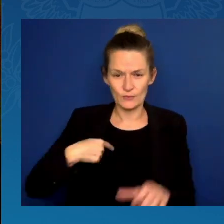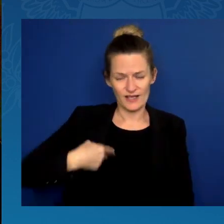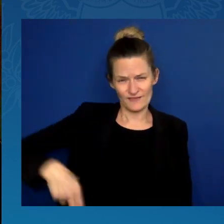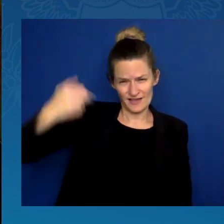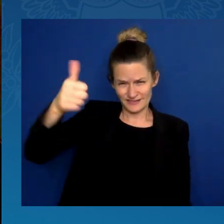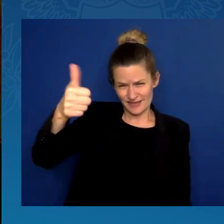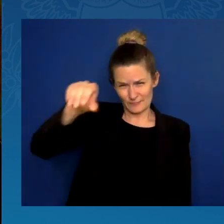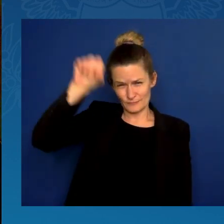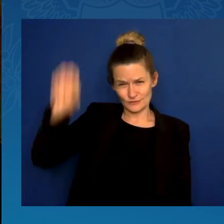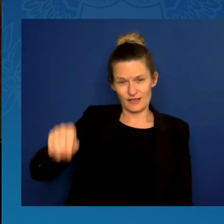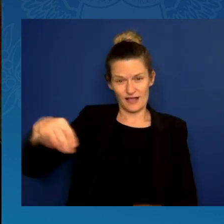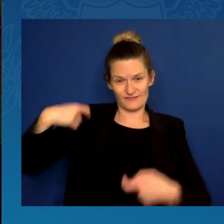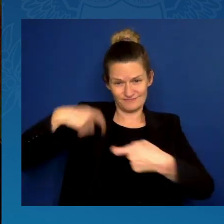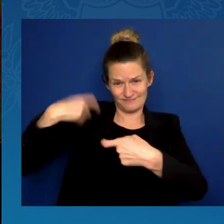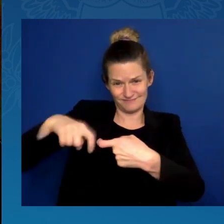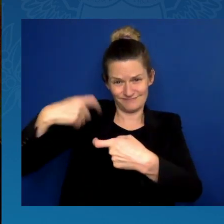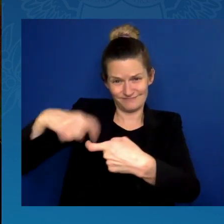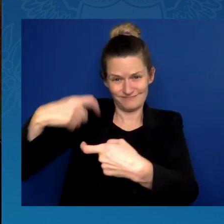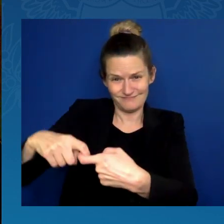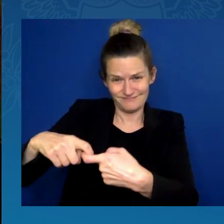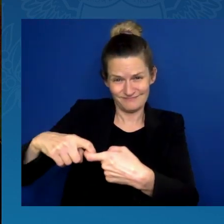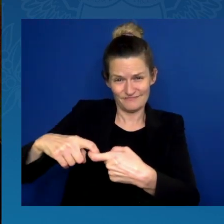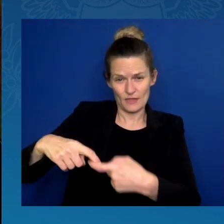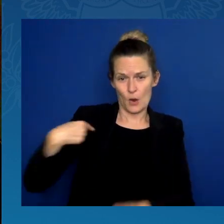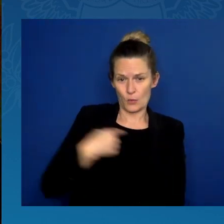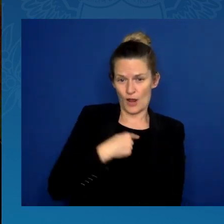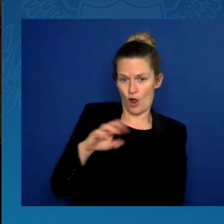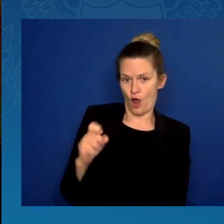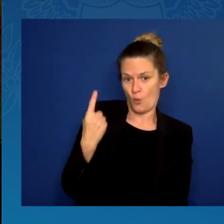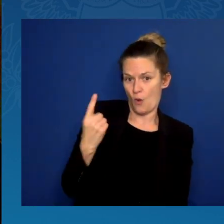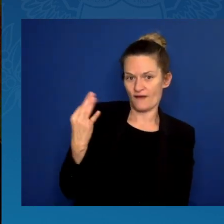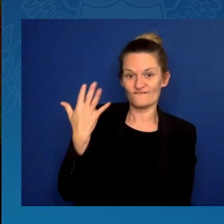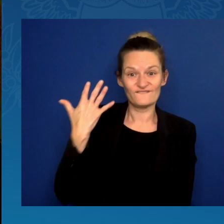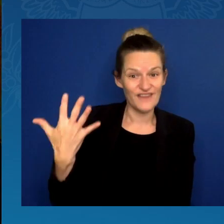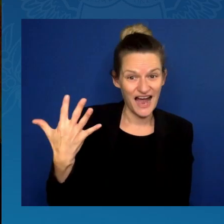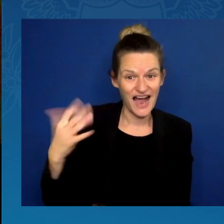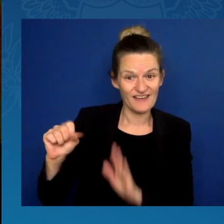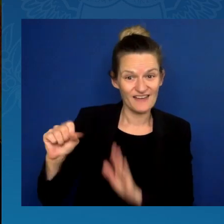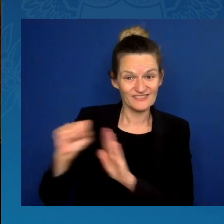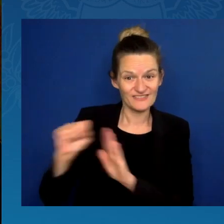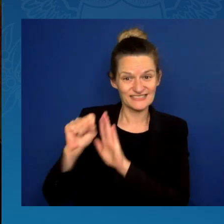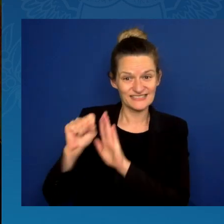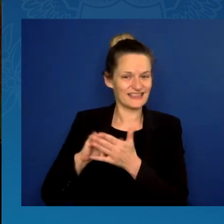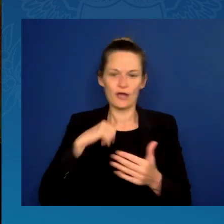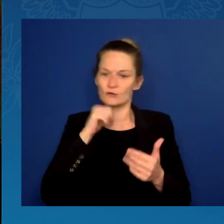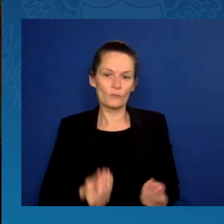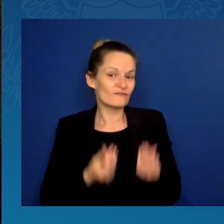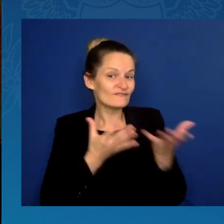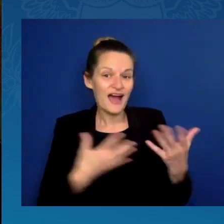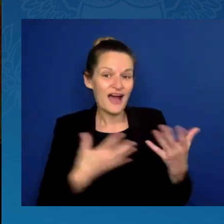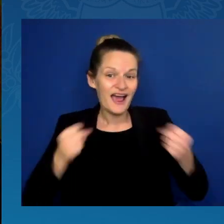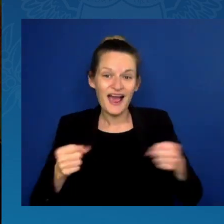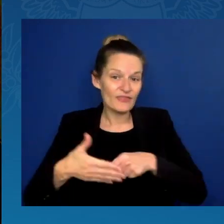that do not provide comprehensive reproductive health coverage through Medicaid. This is extremely important.